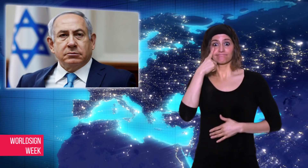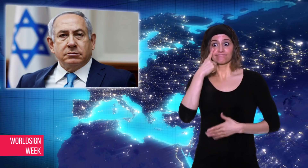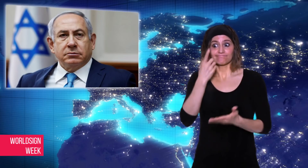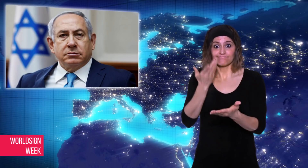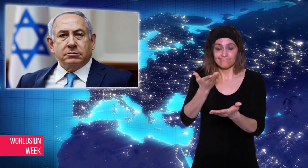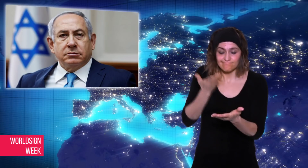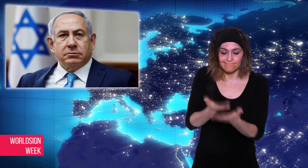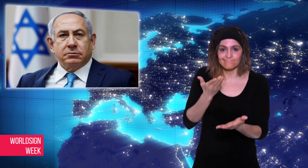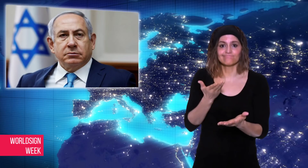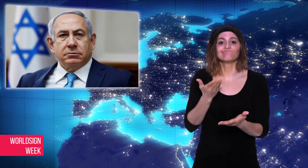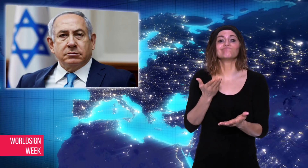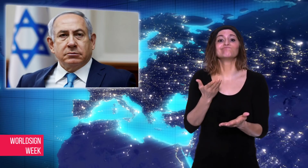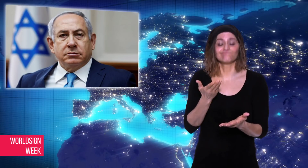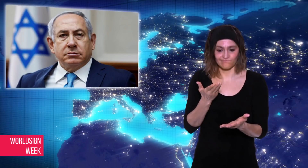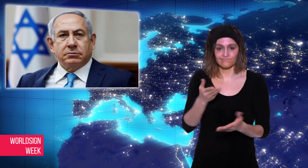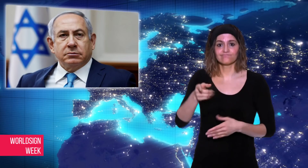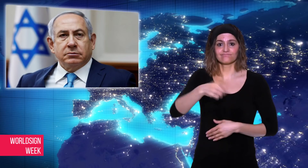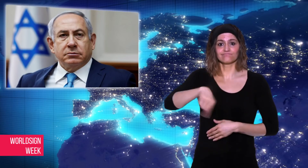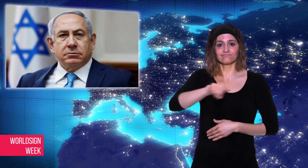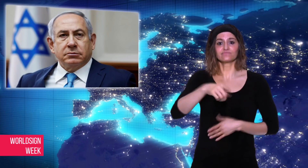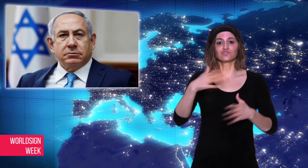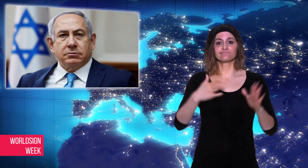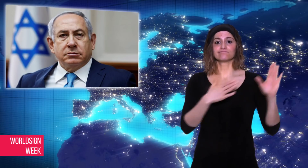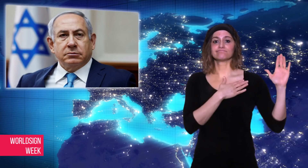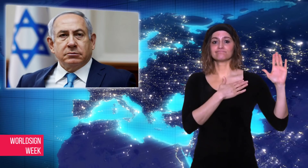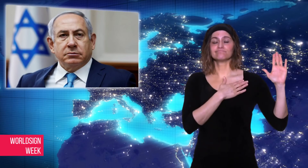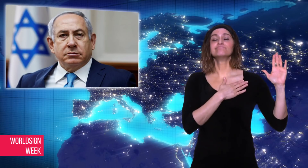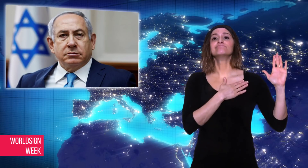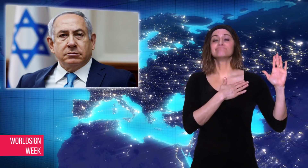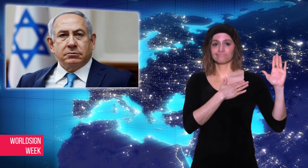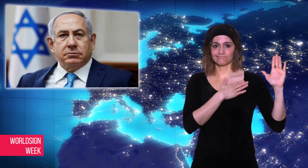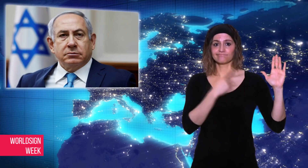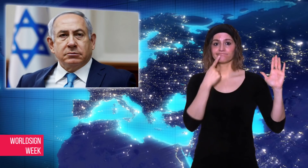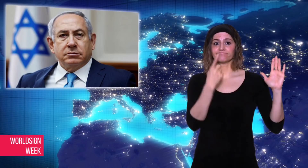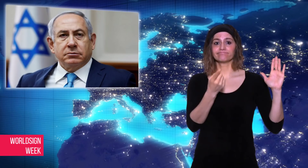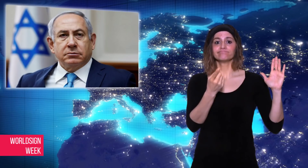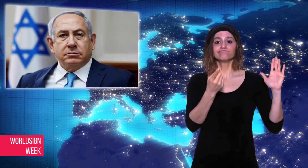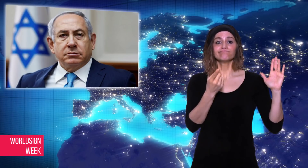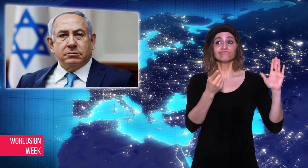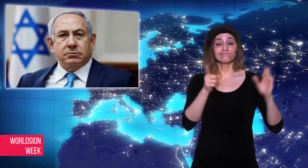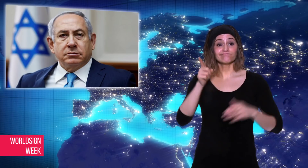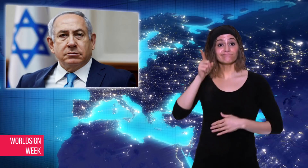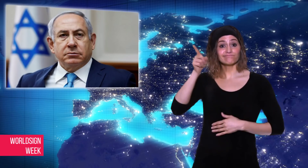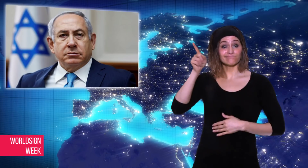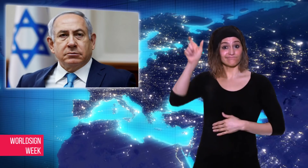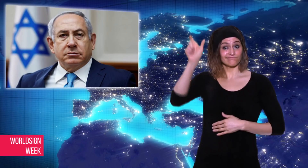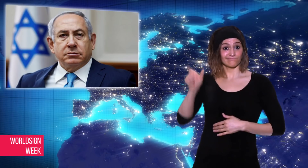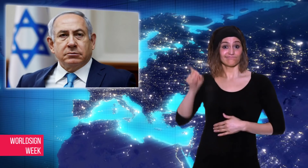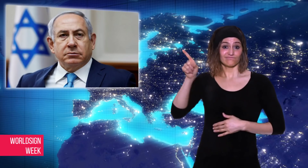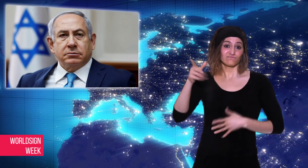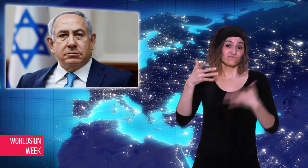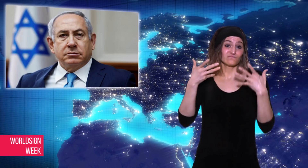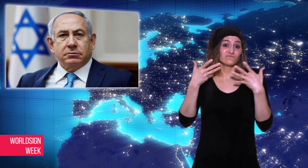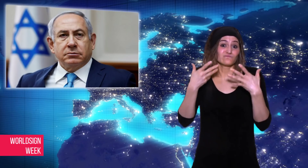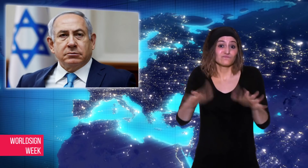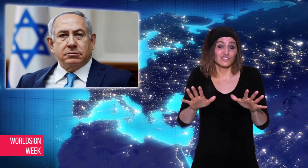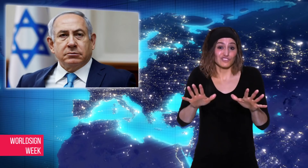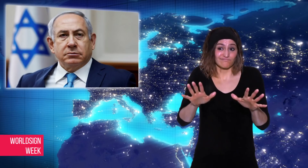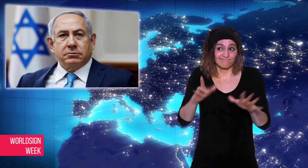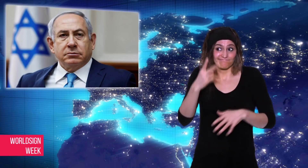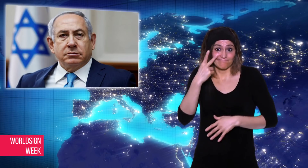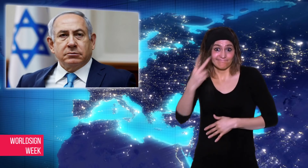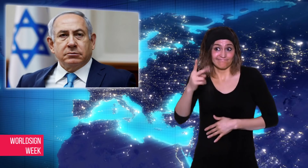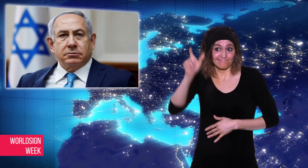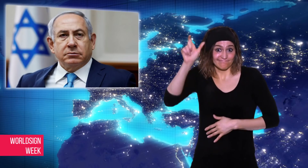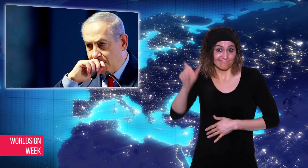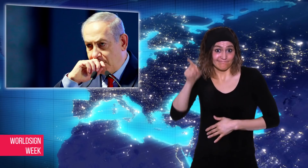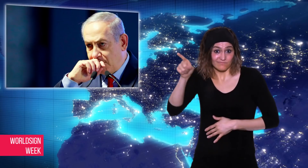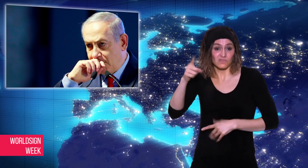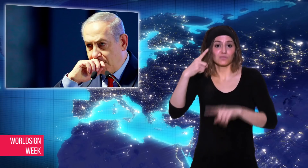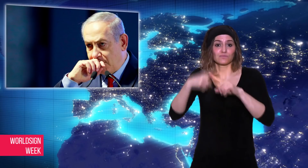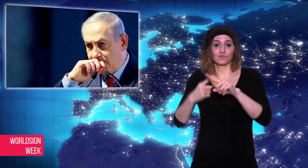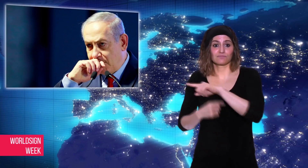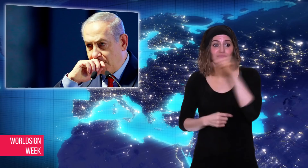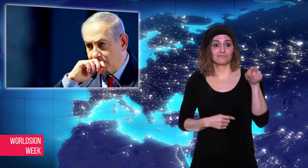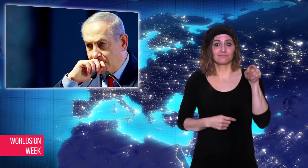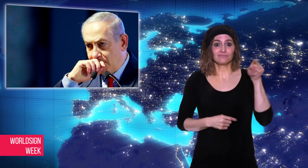the prime minister and telecommunications company president